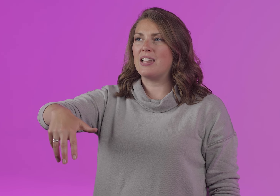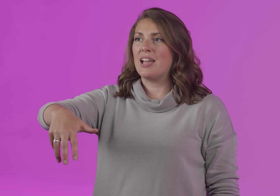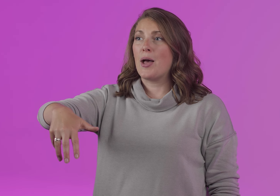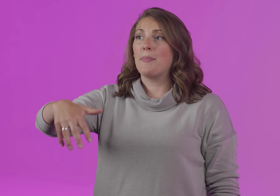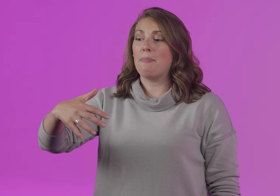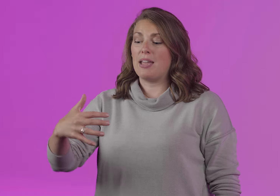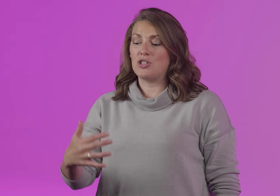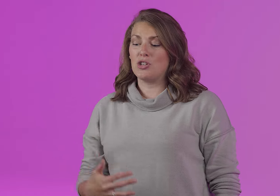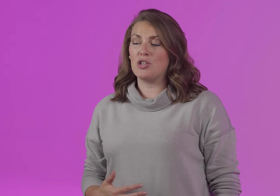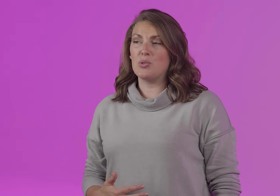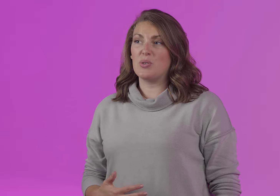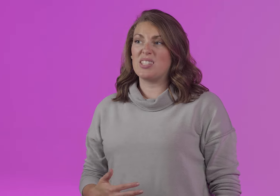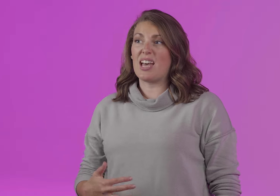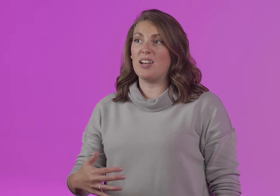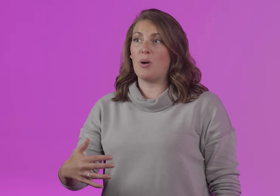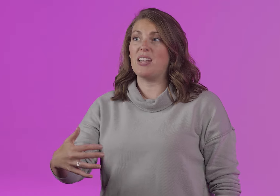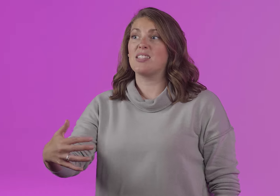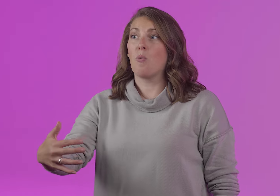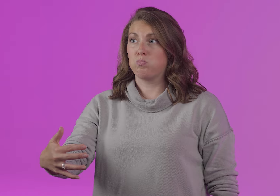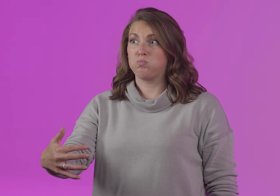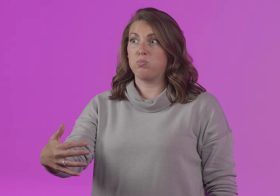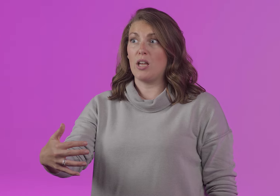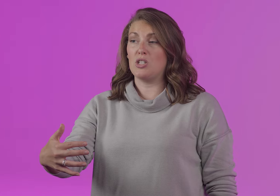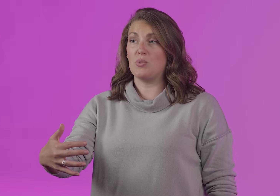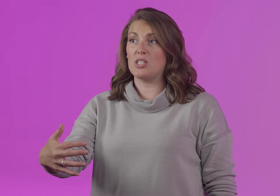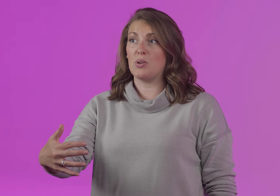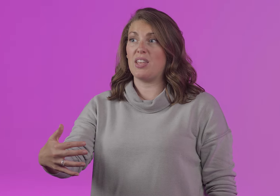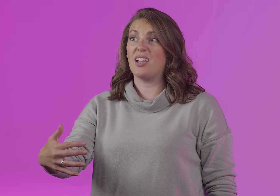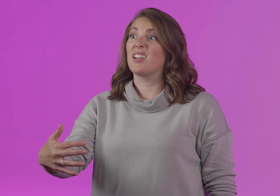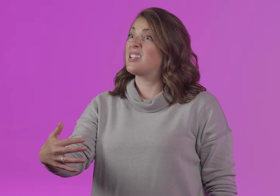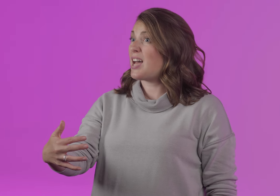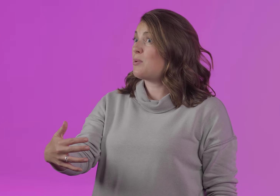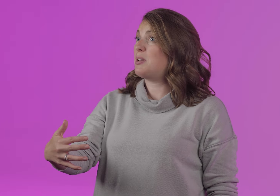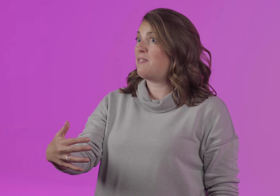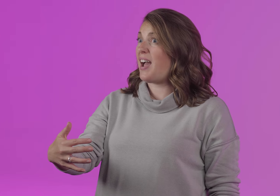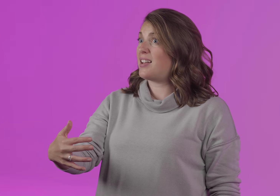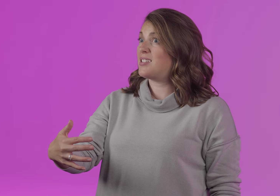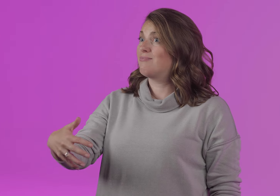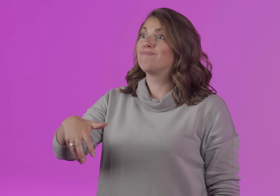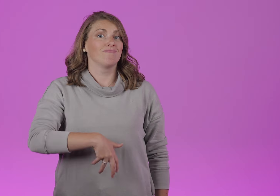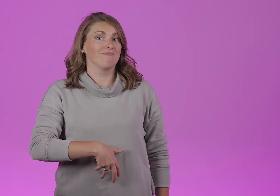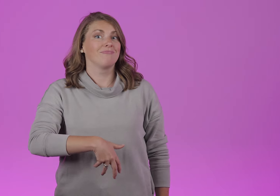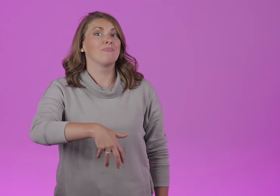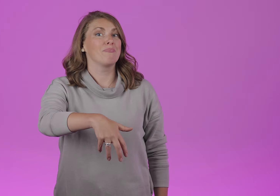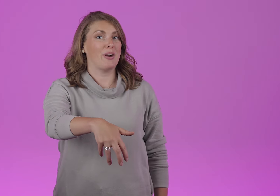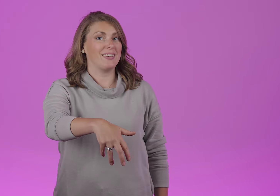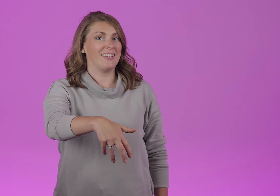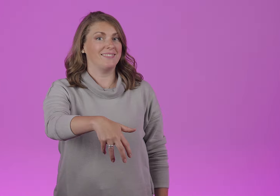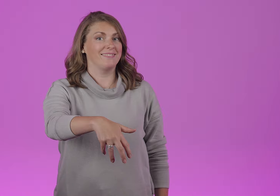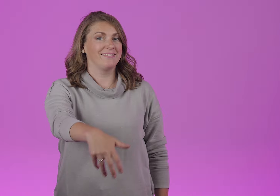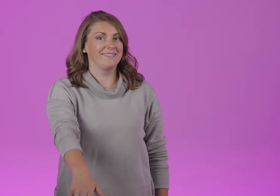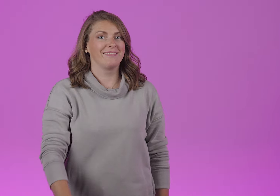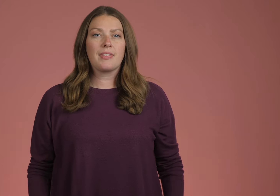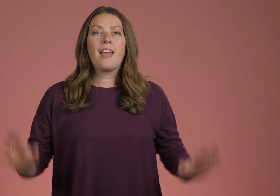But make sure you don't do it sideways and do this with it, because that would mean fat. Pregnant.